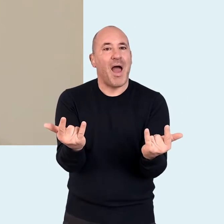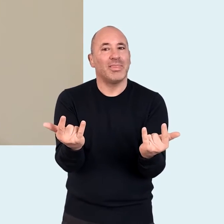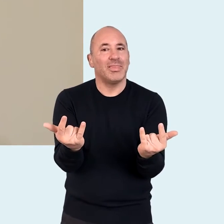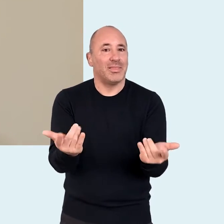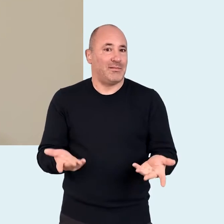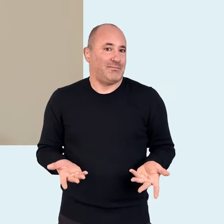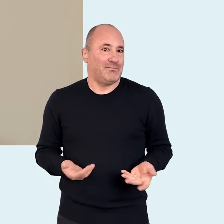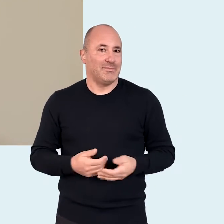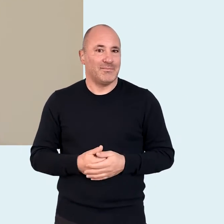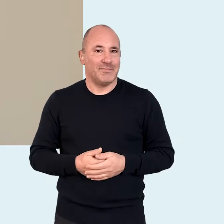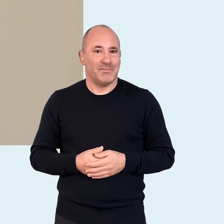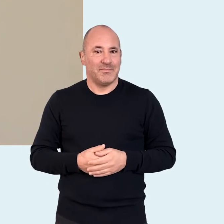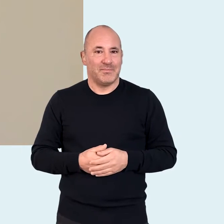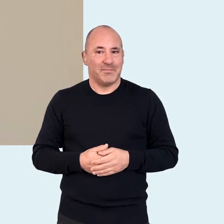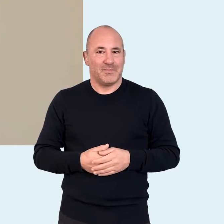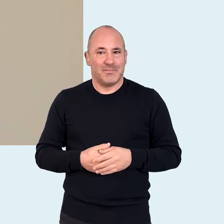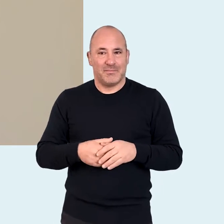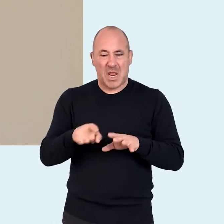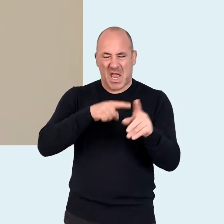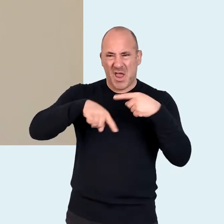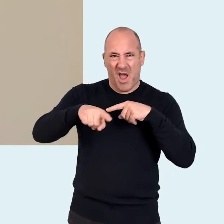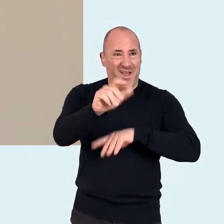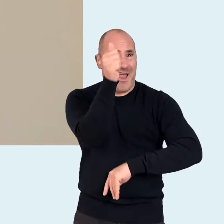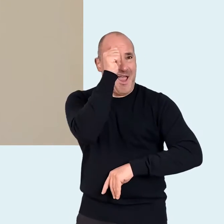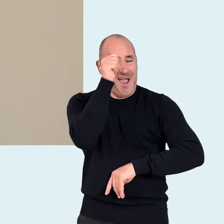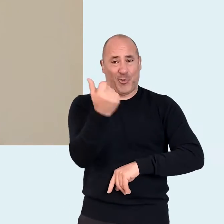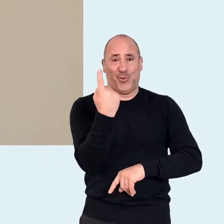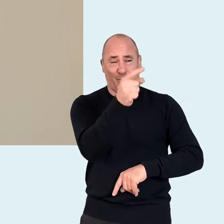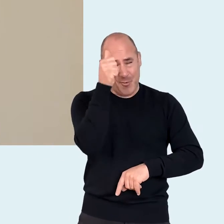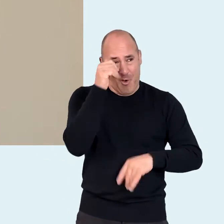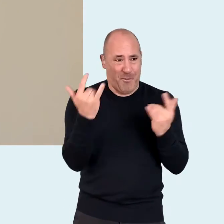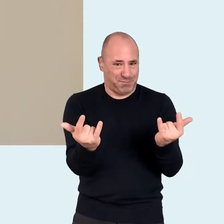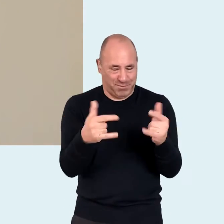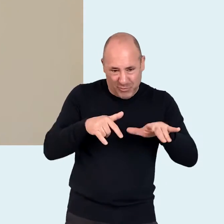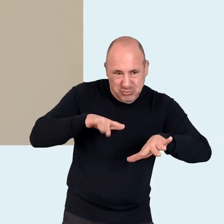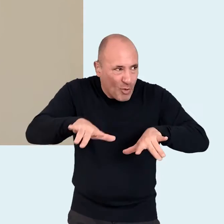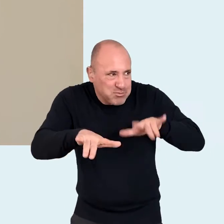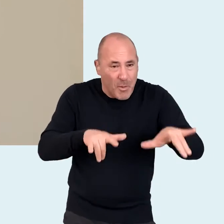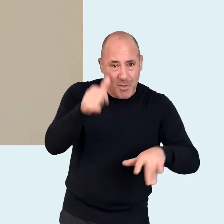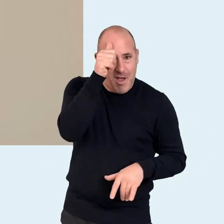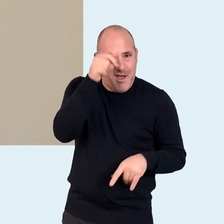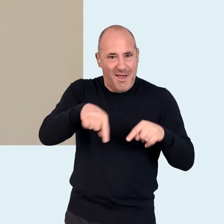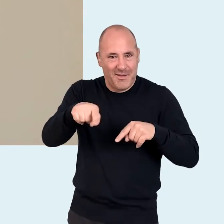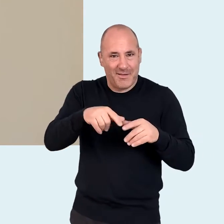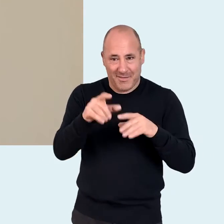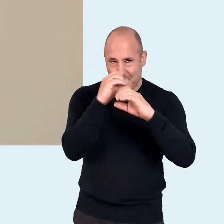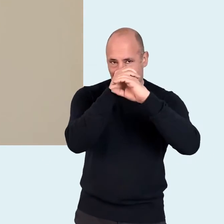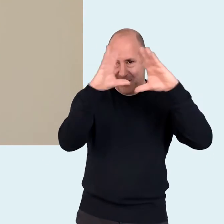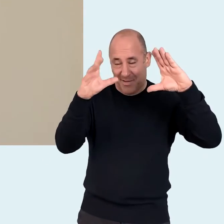"Crawl like Spider-Man." For young kids, they know that image. They understand that image.